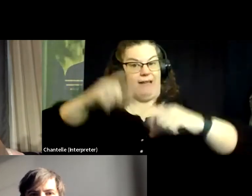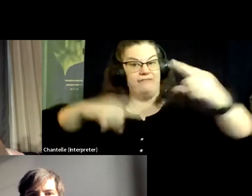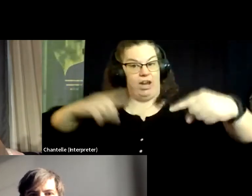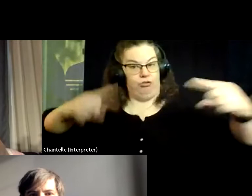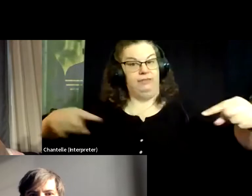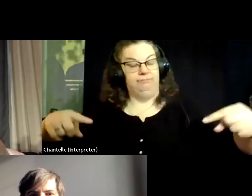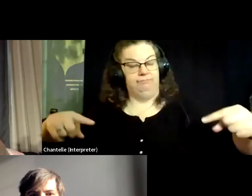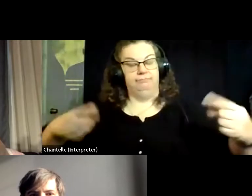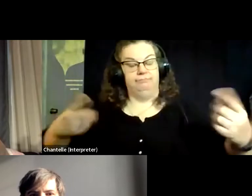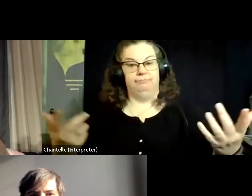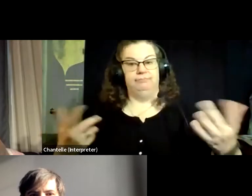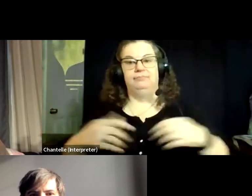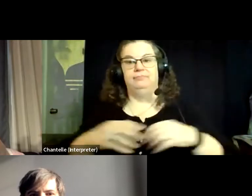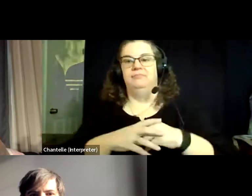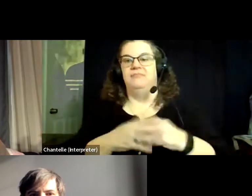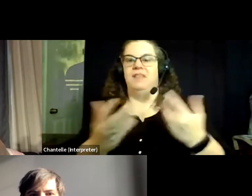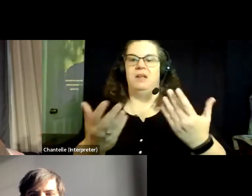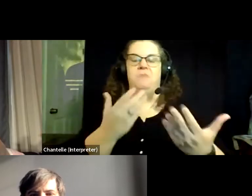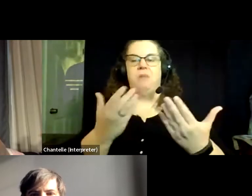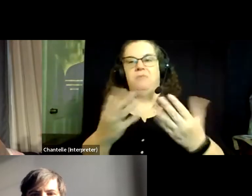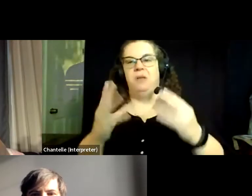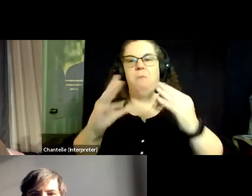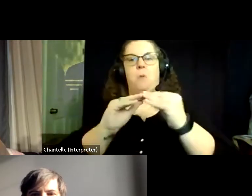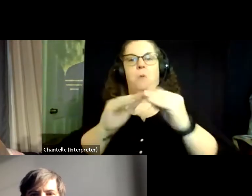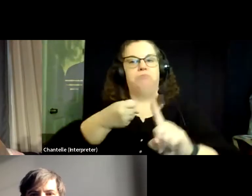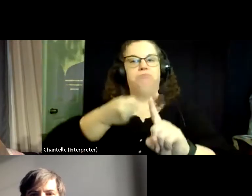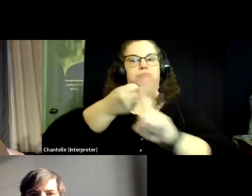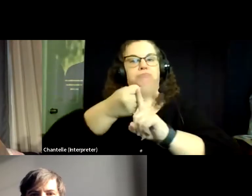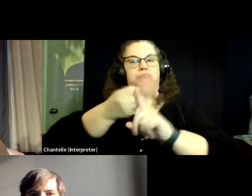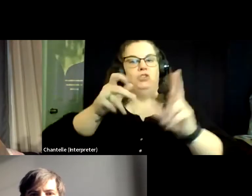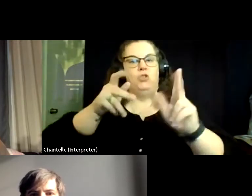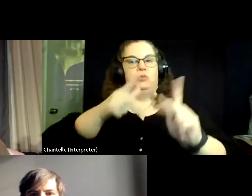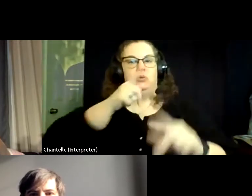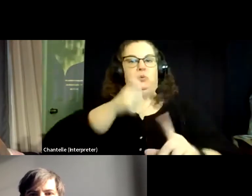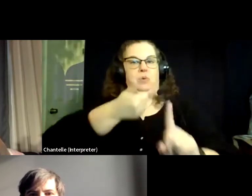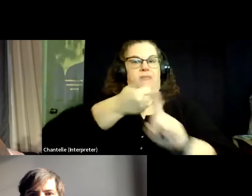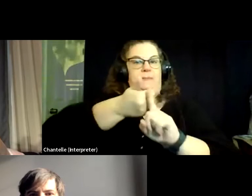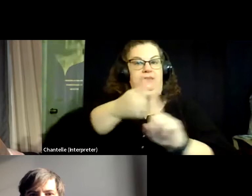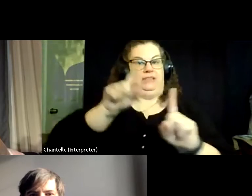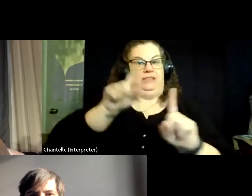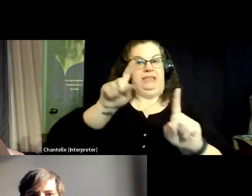person and probably more impactful to the person who needs inclusive services the most